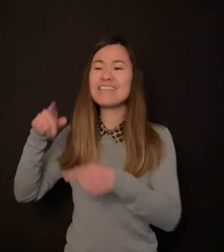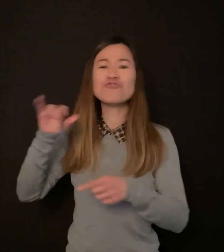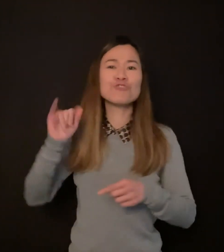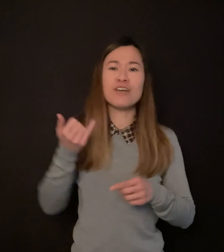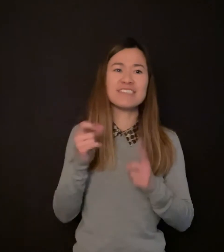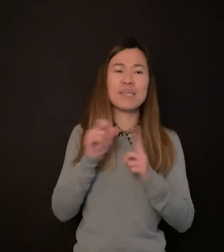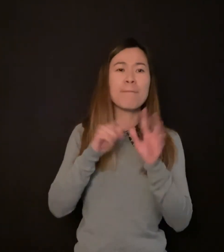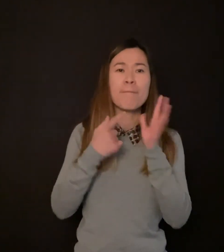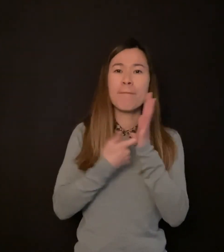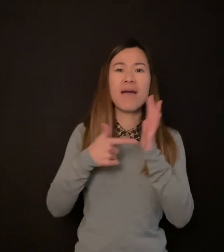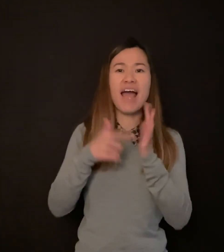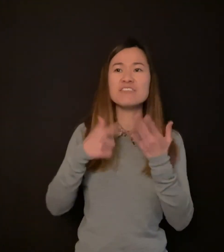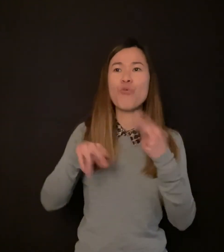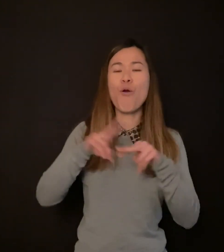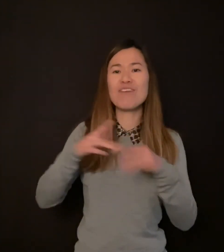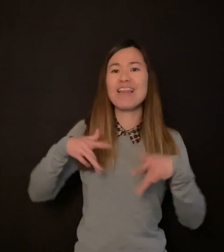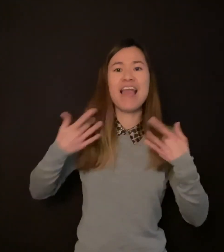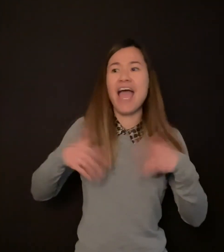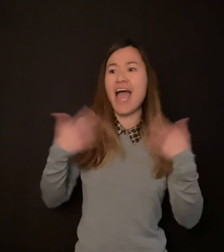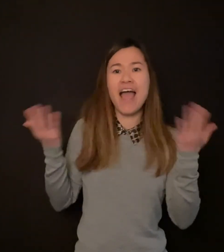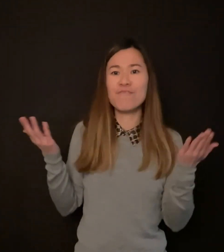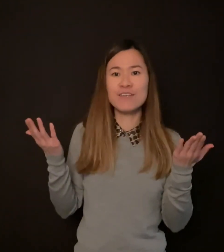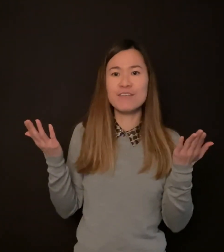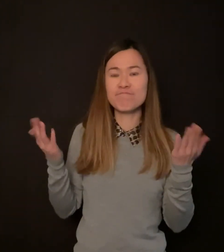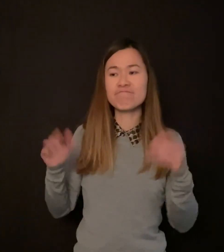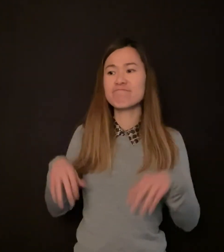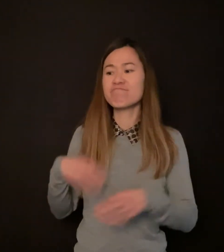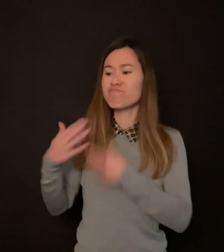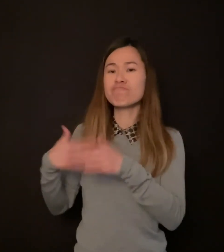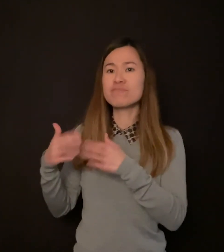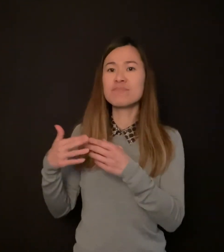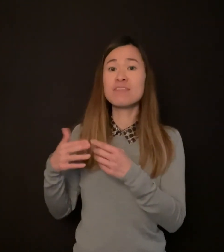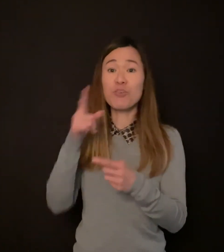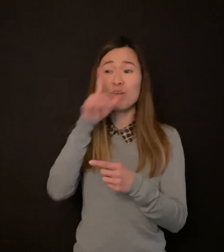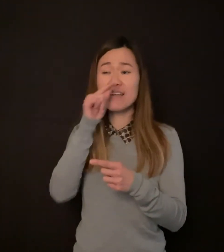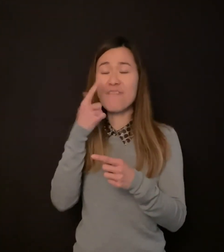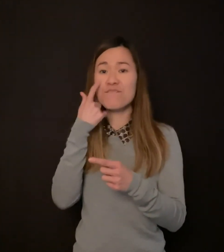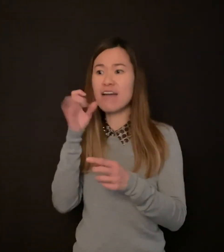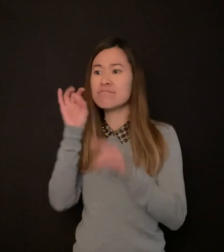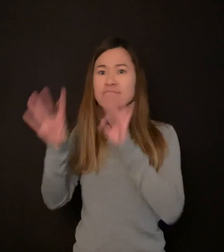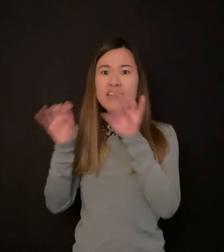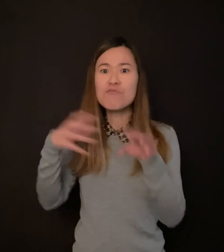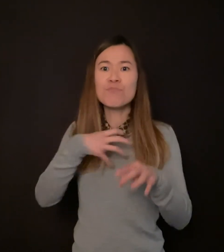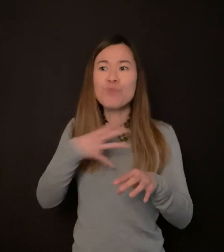That's how the relationships deteriorated, and things stopped going so well.